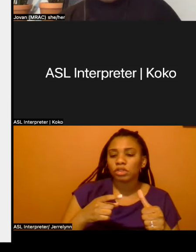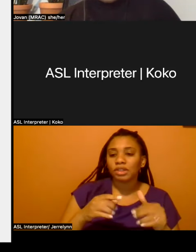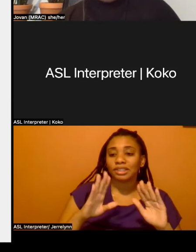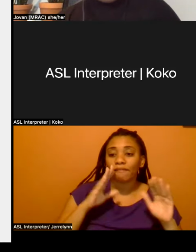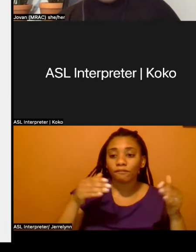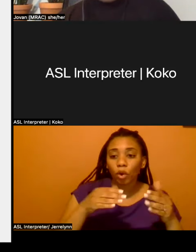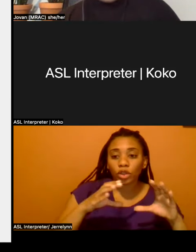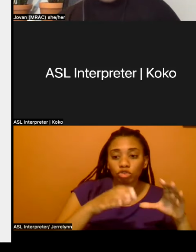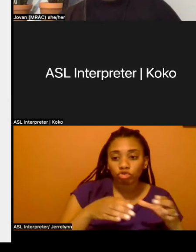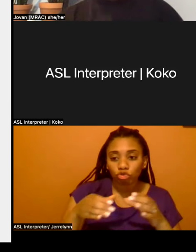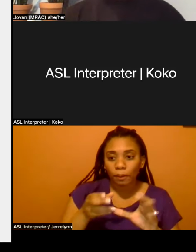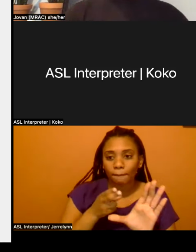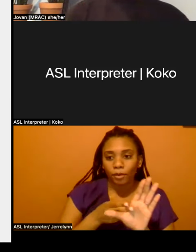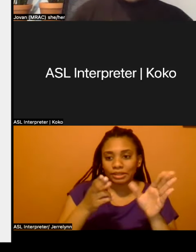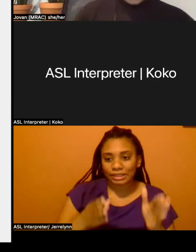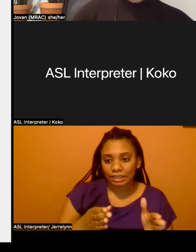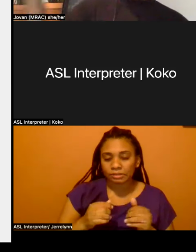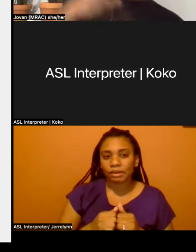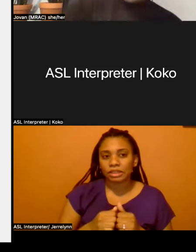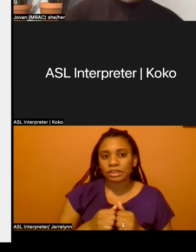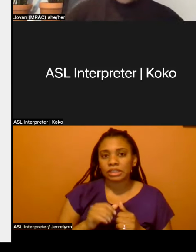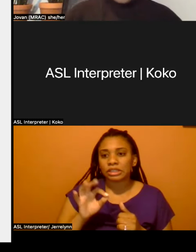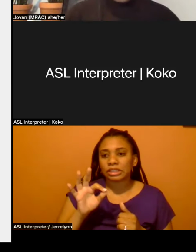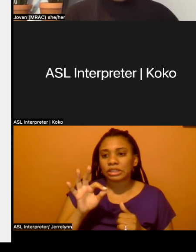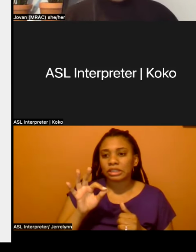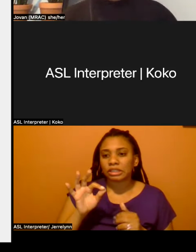If you remember, from the beginning of this presentation,